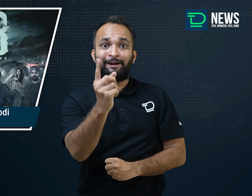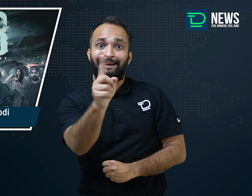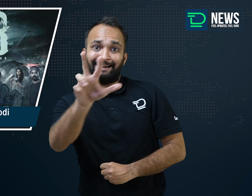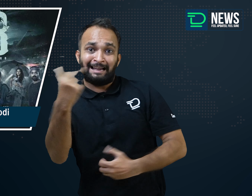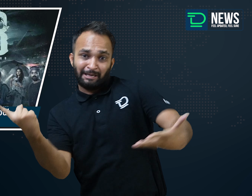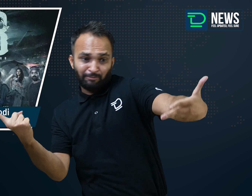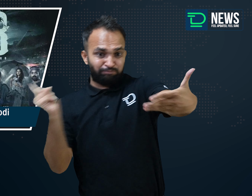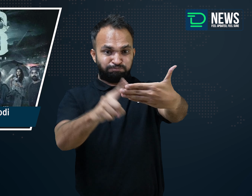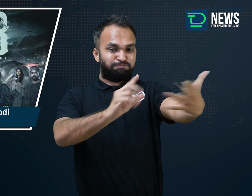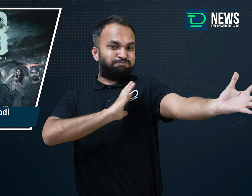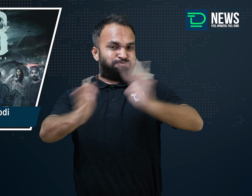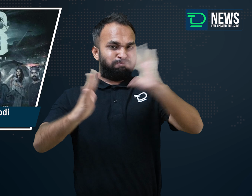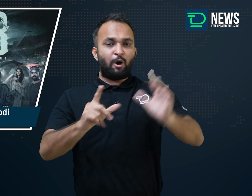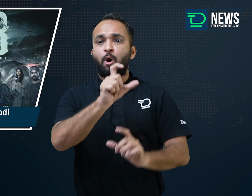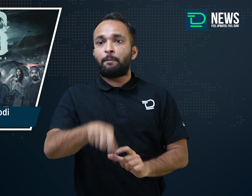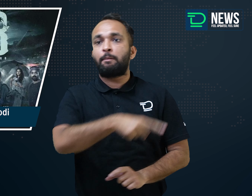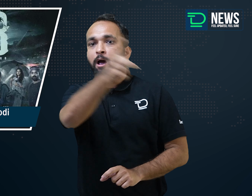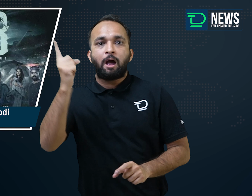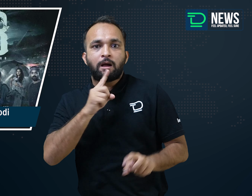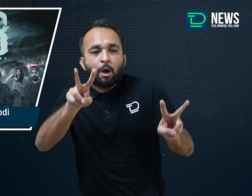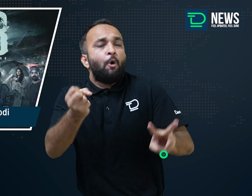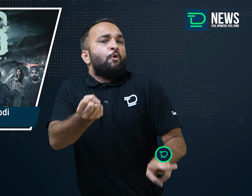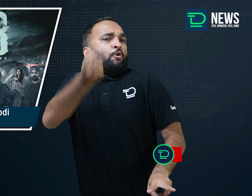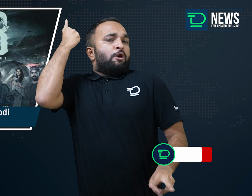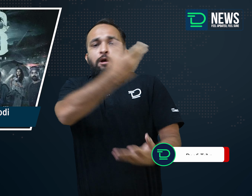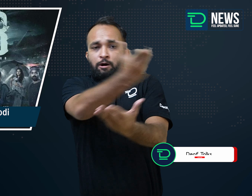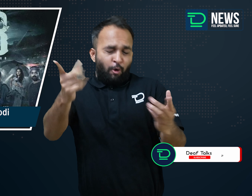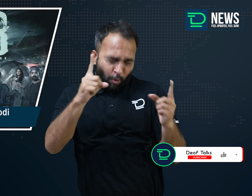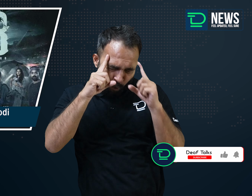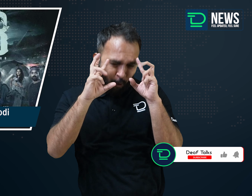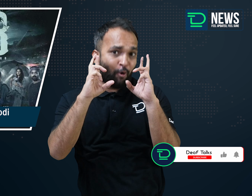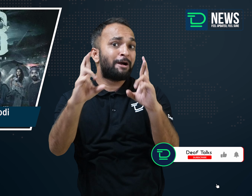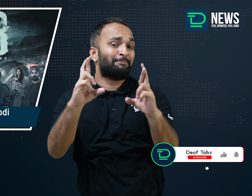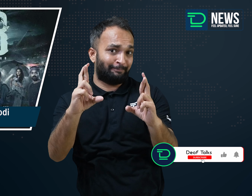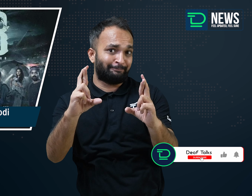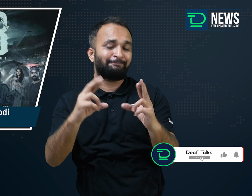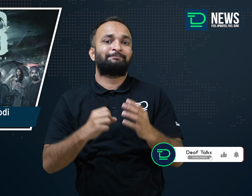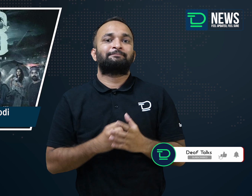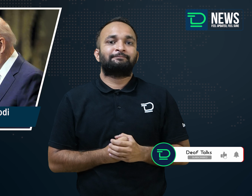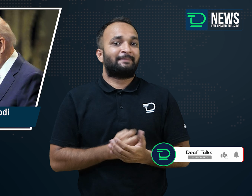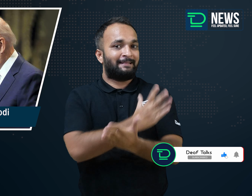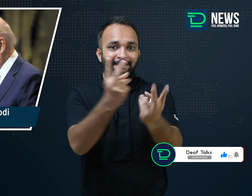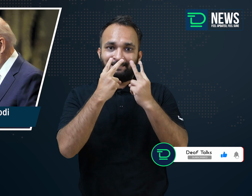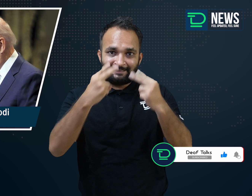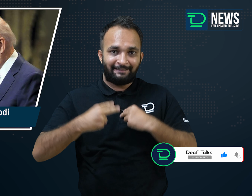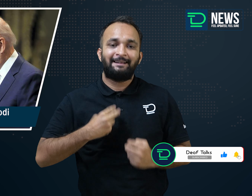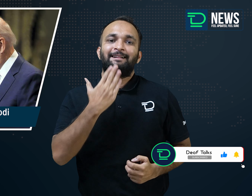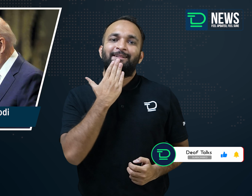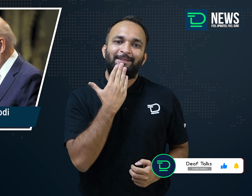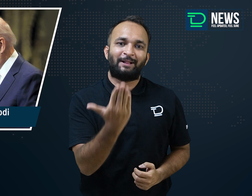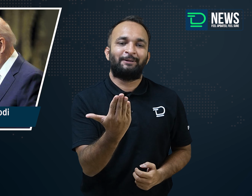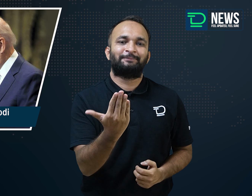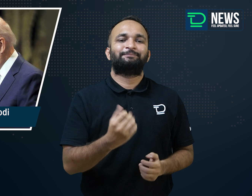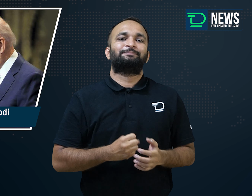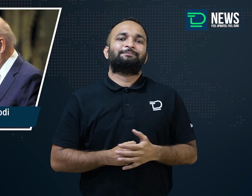So that Deaf community will get to know about those people. Hope this movie will be translated. Thanks.